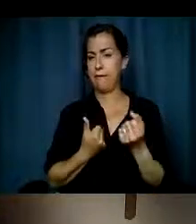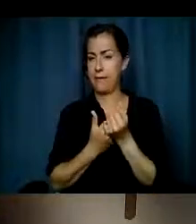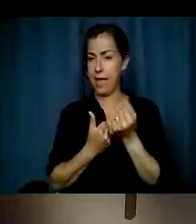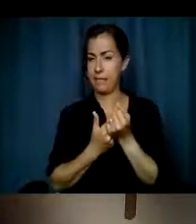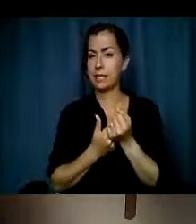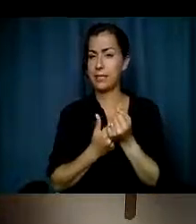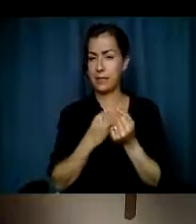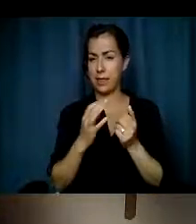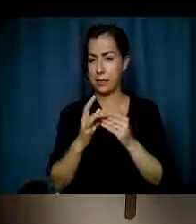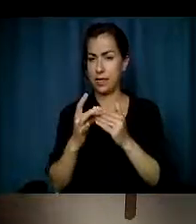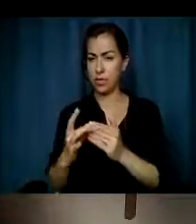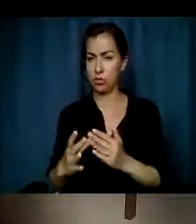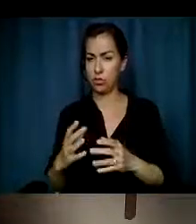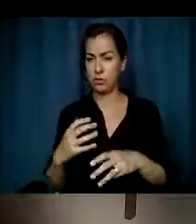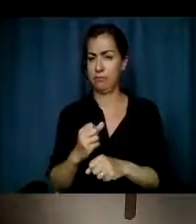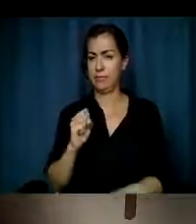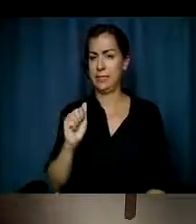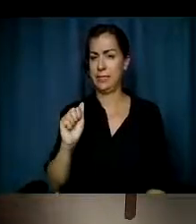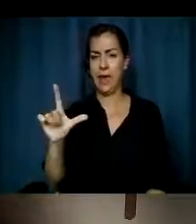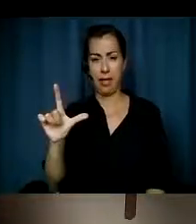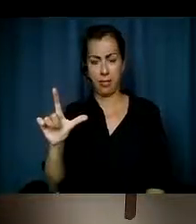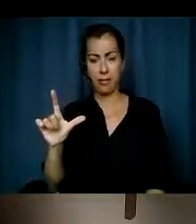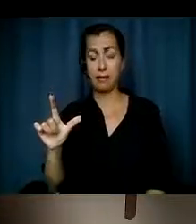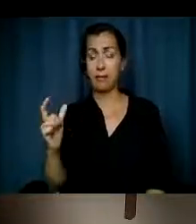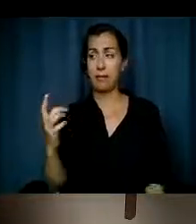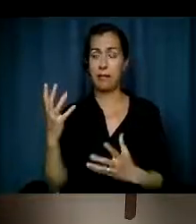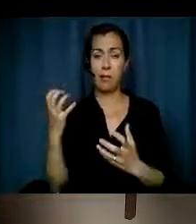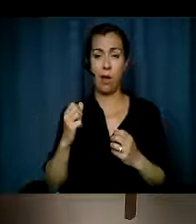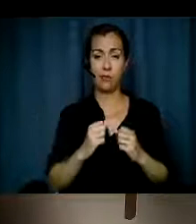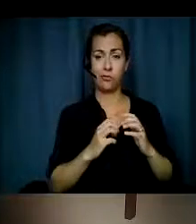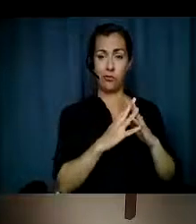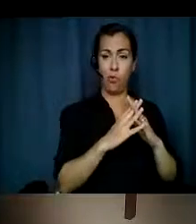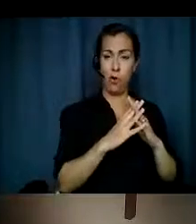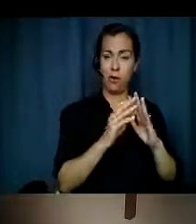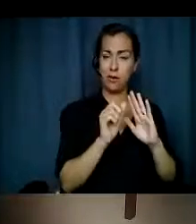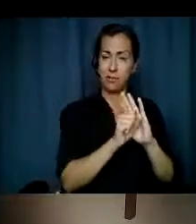And on the issues that matter to them right? Yeah, issues that matter to them.